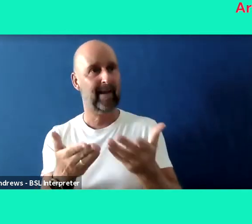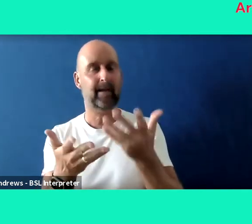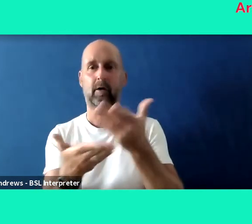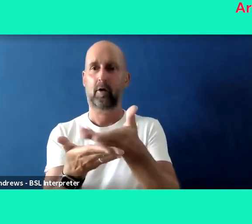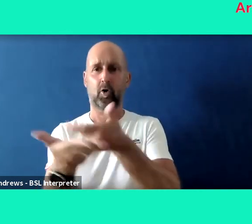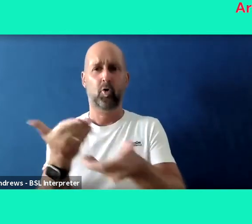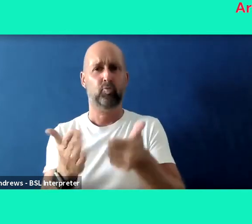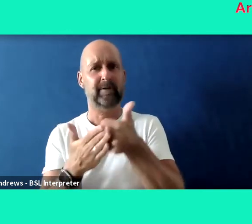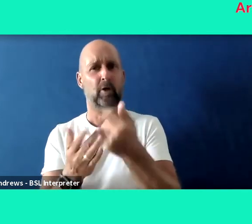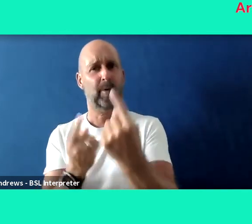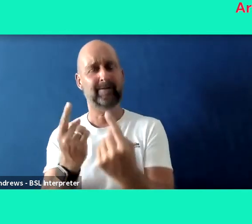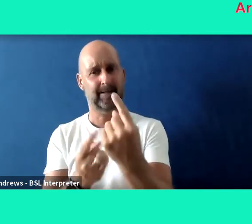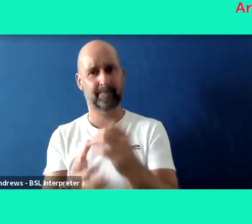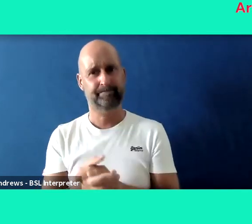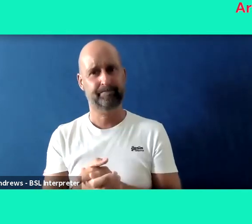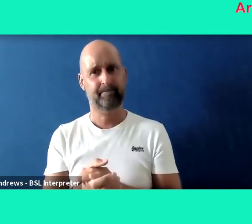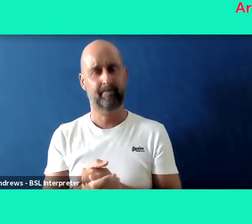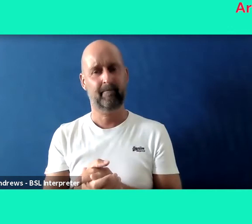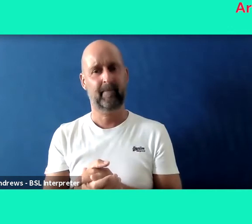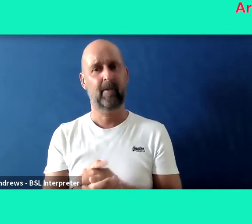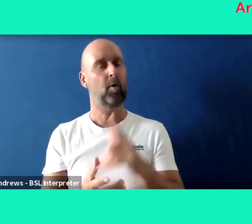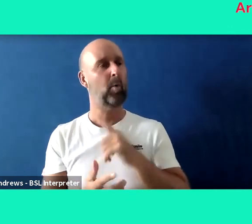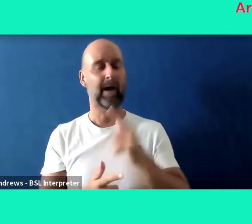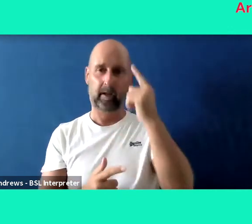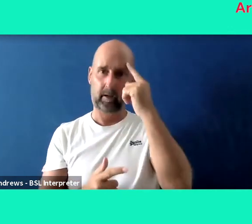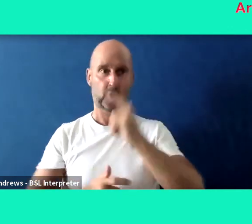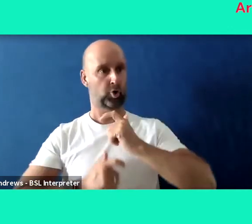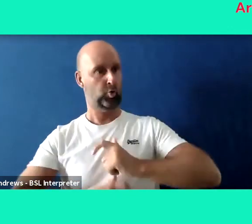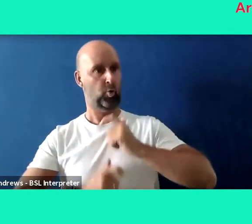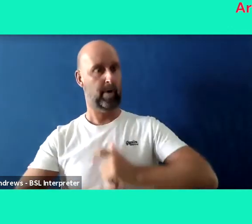We reflected that we need to operate as human beings, with care, with our hearts,